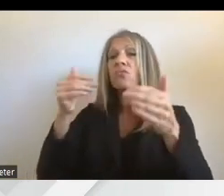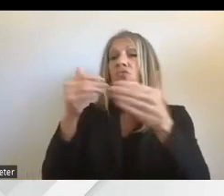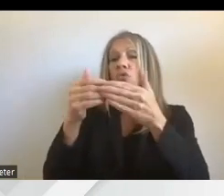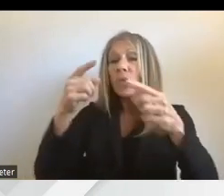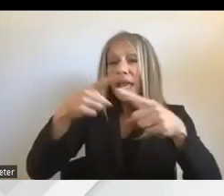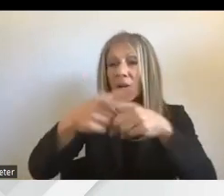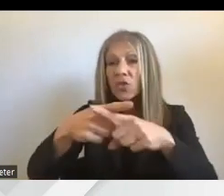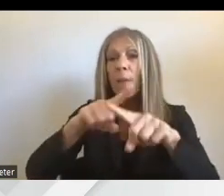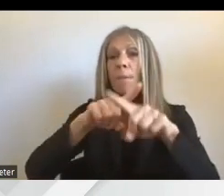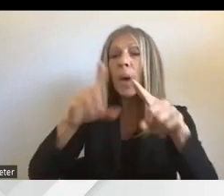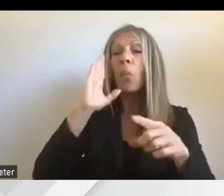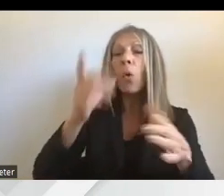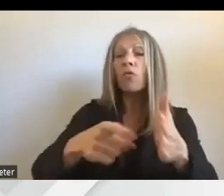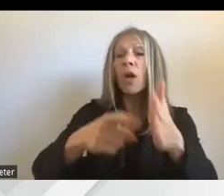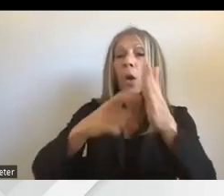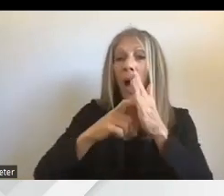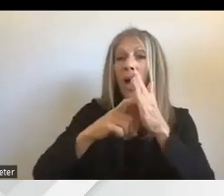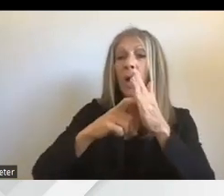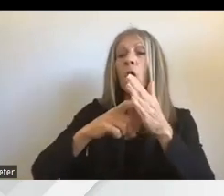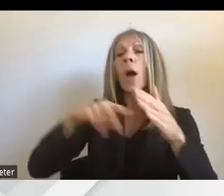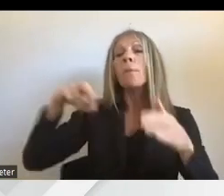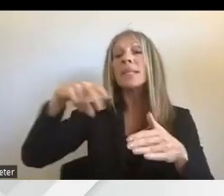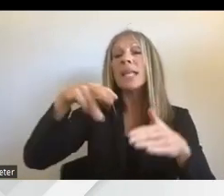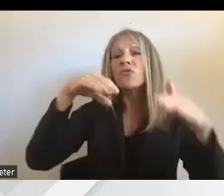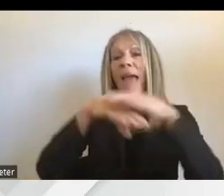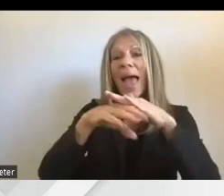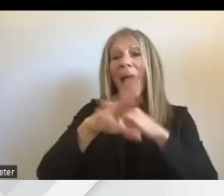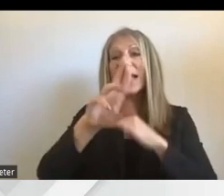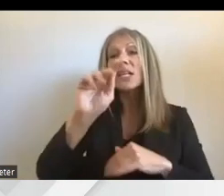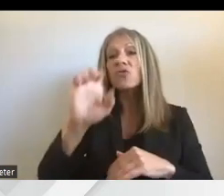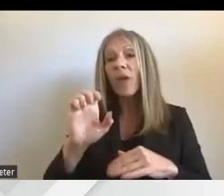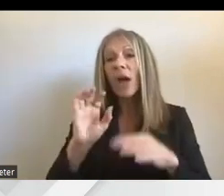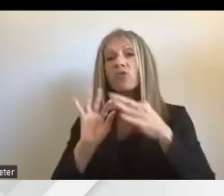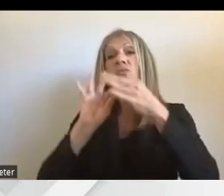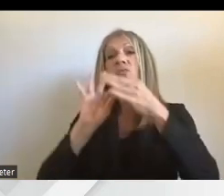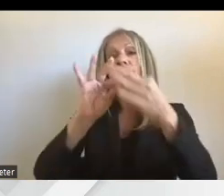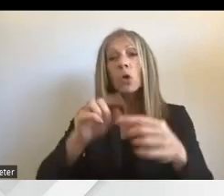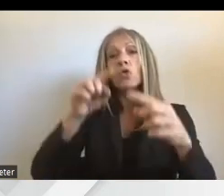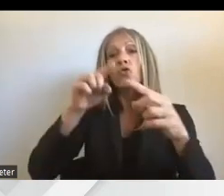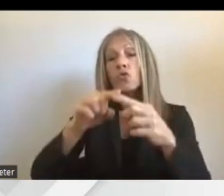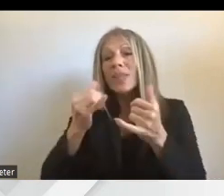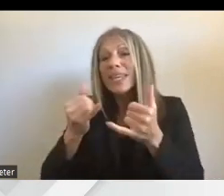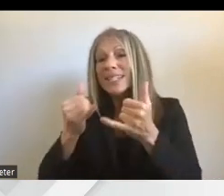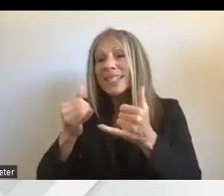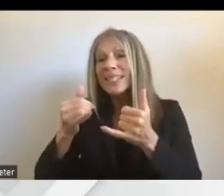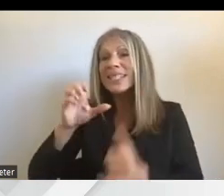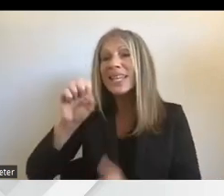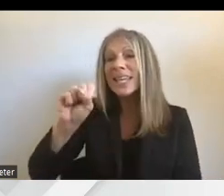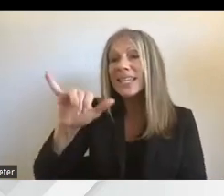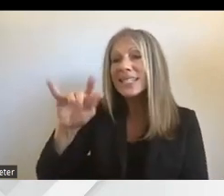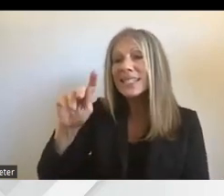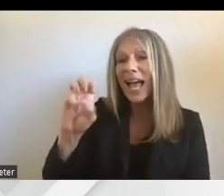it would require a pedestrian access route to tie into the existing sidewalk. So basically